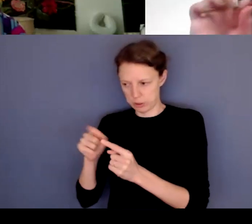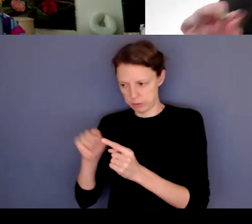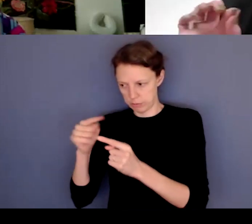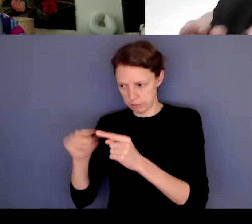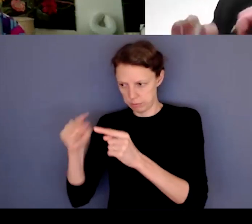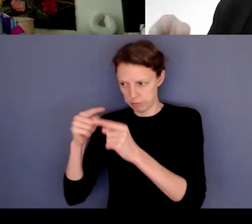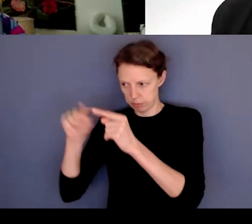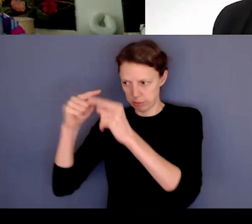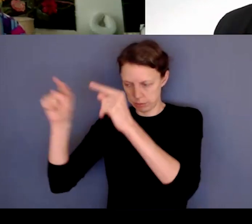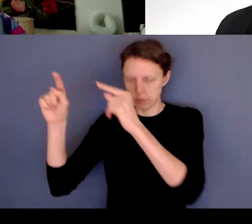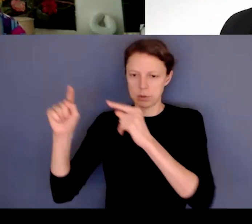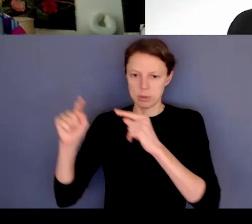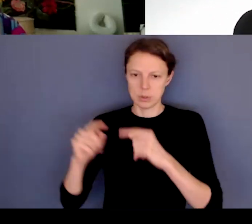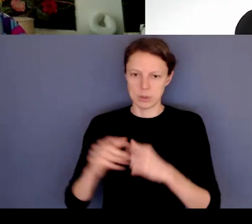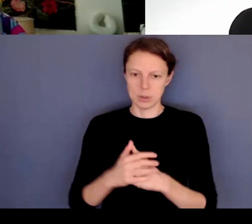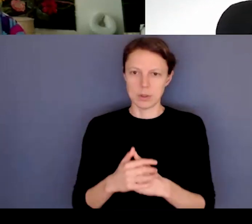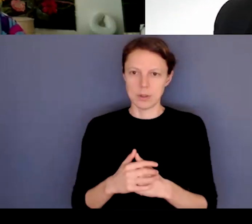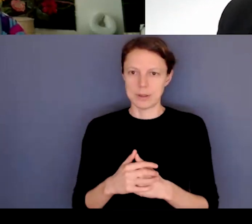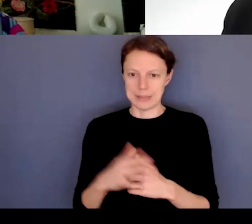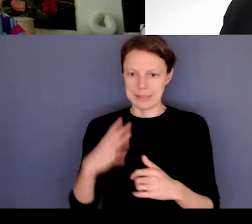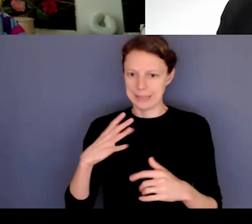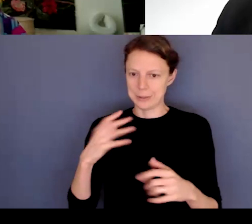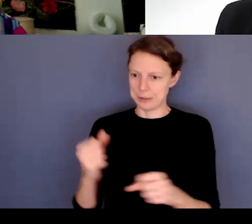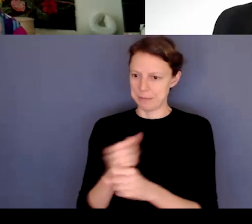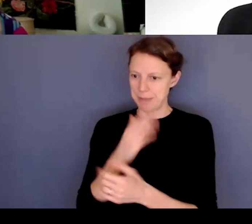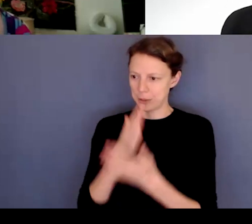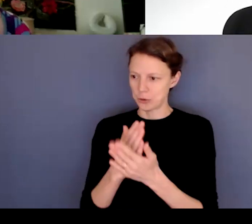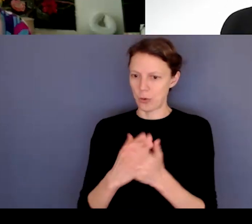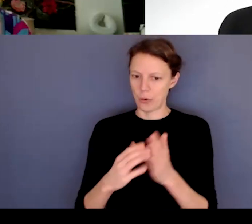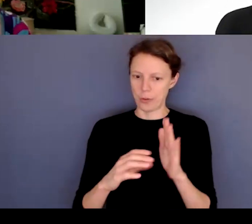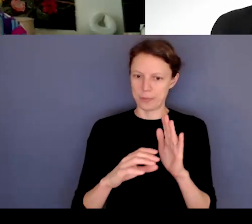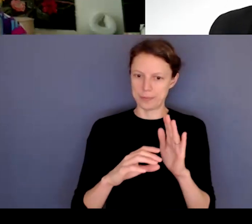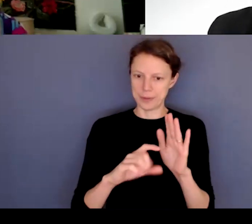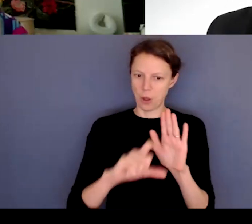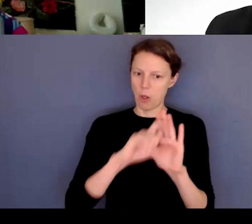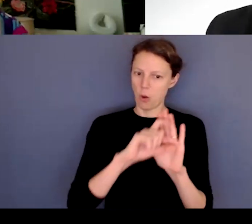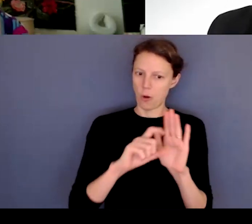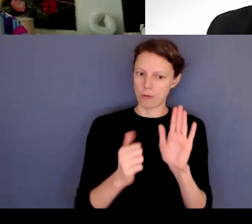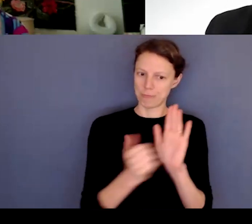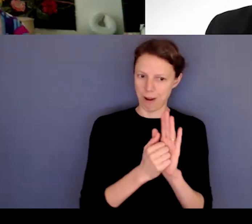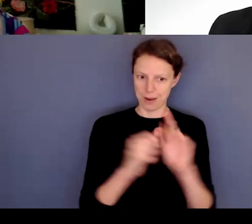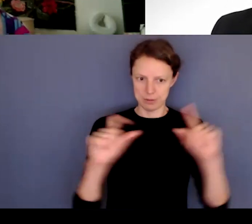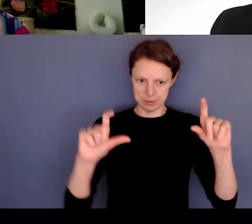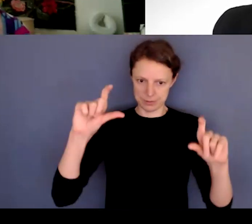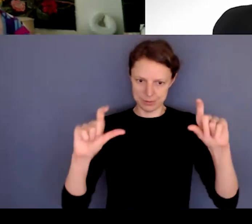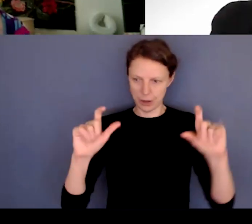that our logo is straight and we're not saying anything too political. But to do it properly, to then, you know,